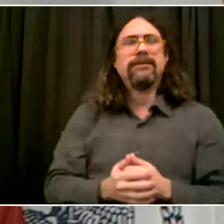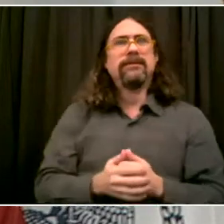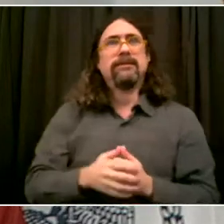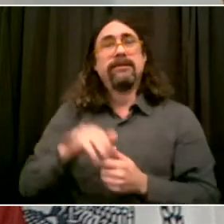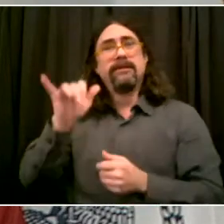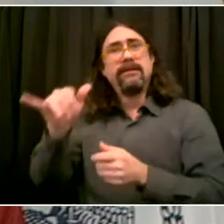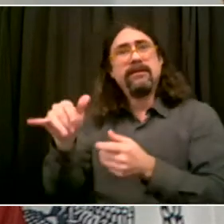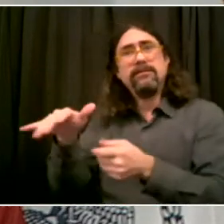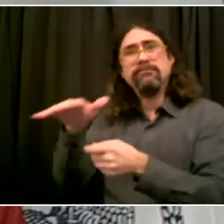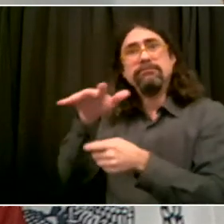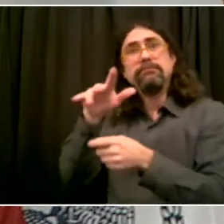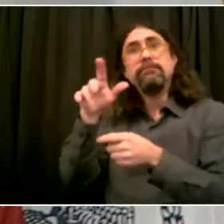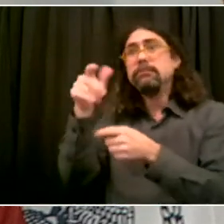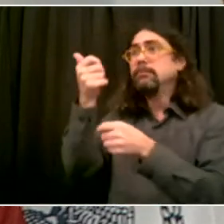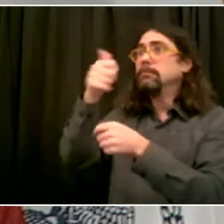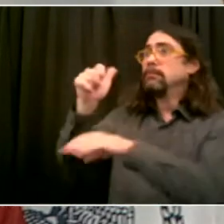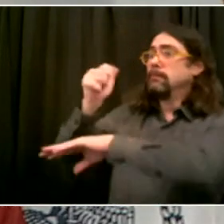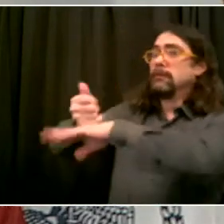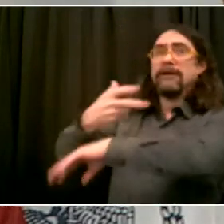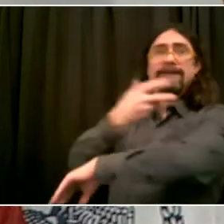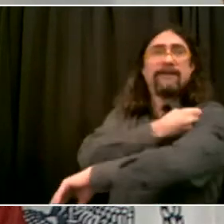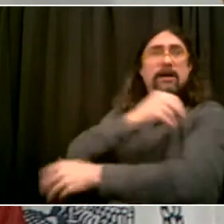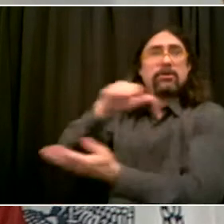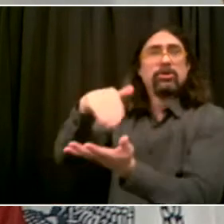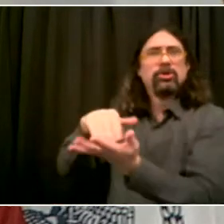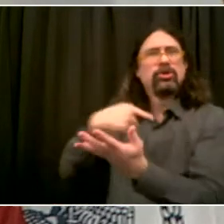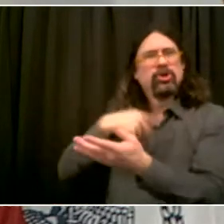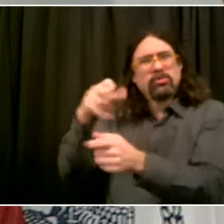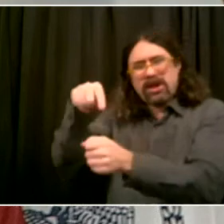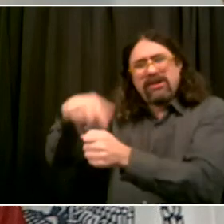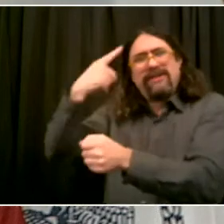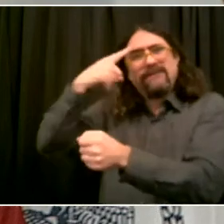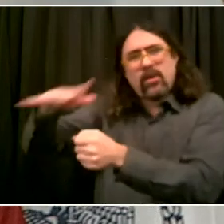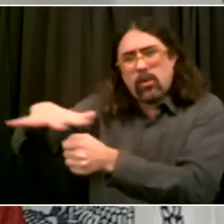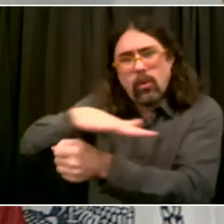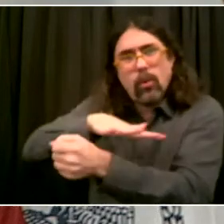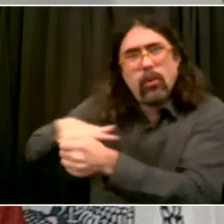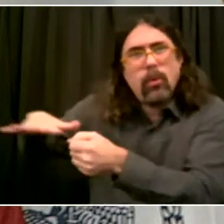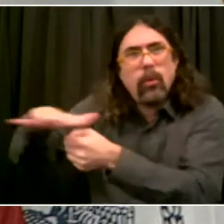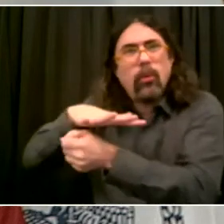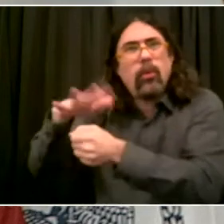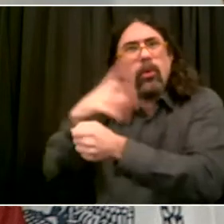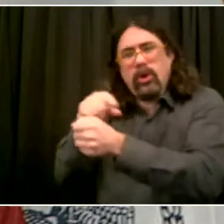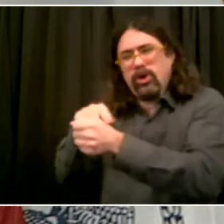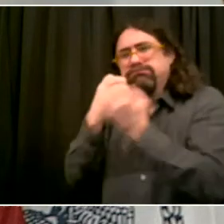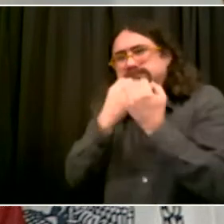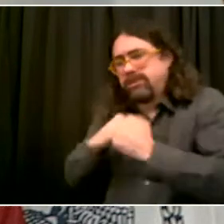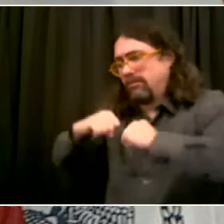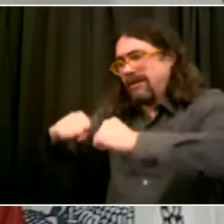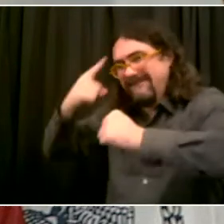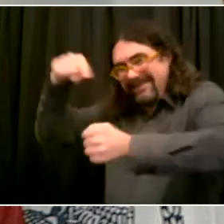COLUMBIA- PRESBYTERIAN OT DO EVERYTHING THEY CAN AROUND THE SURROUNDING COMMUNITY. THAT SHOULD BE THE FOCUS OF